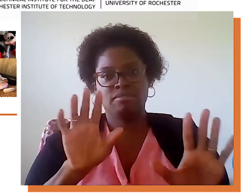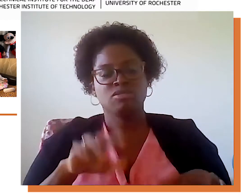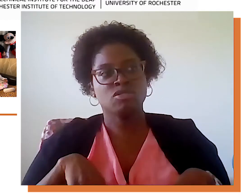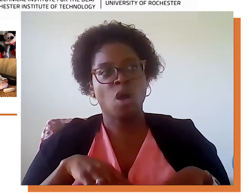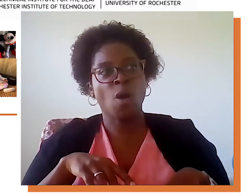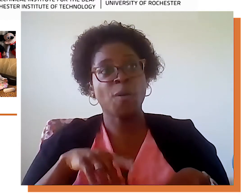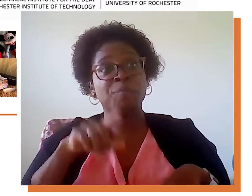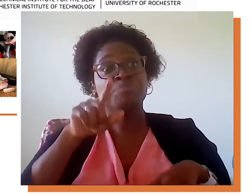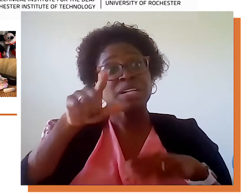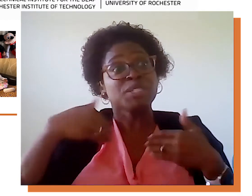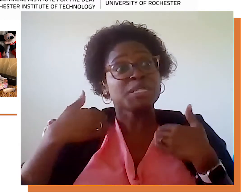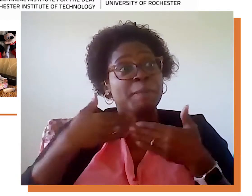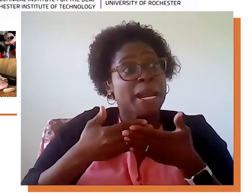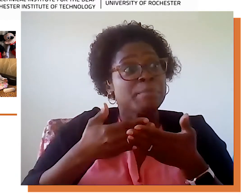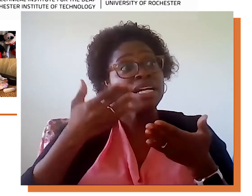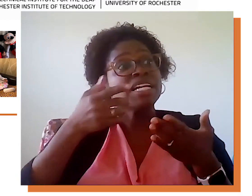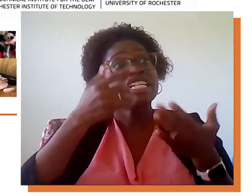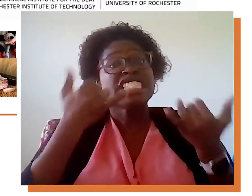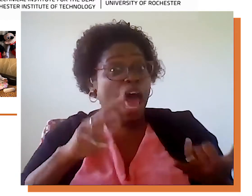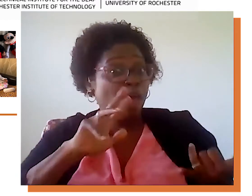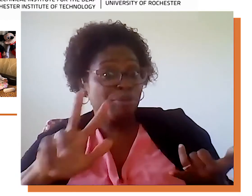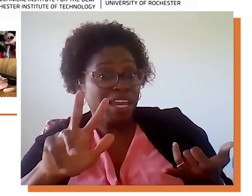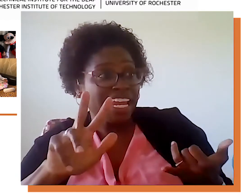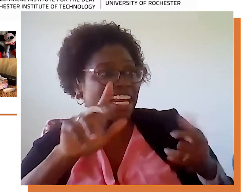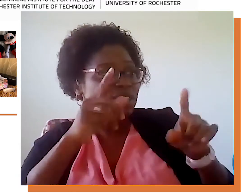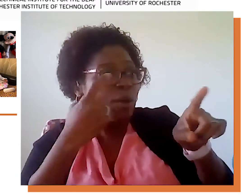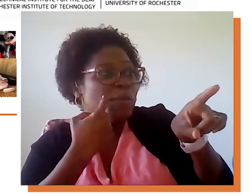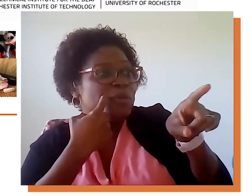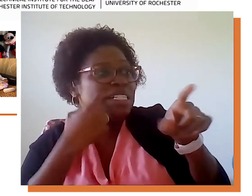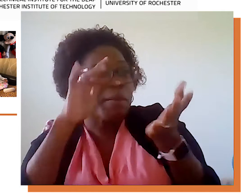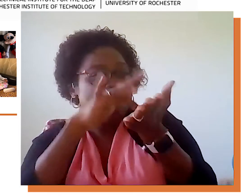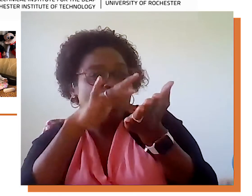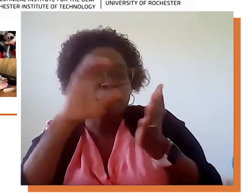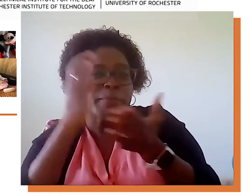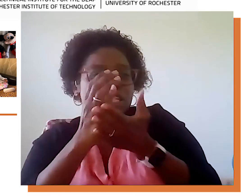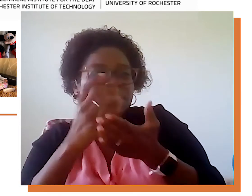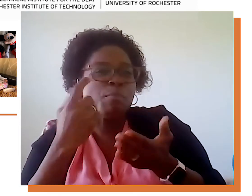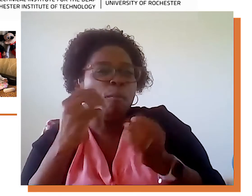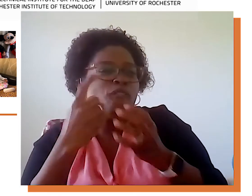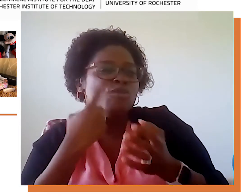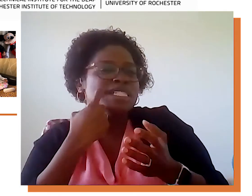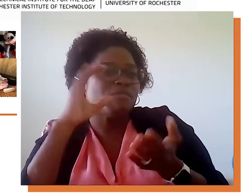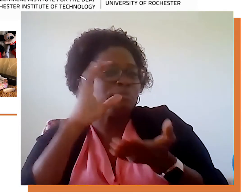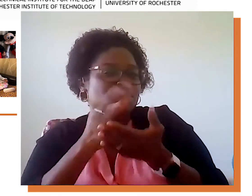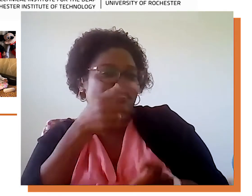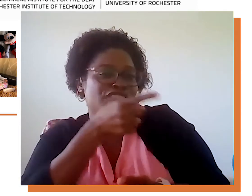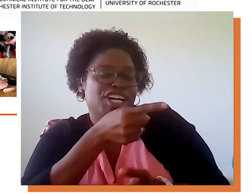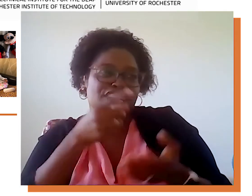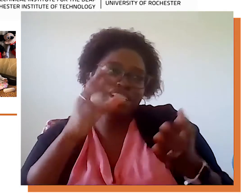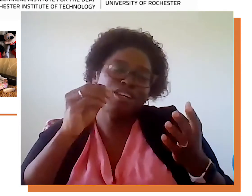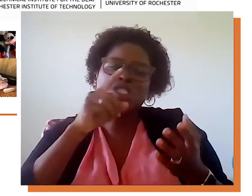and decide what I wanted to do. So, my baby is now three, and the middle picture is the most recent picture of her.